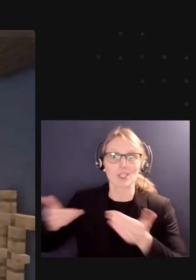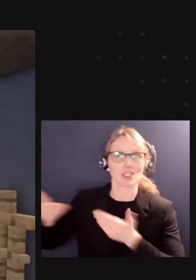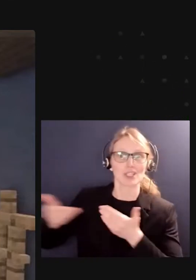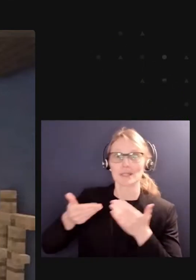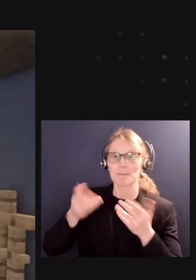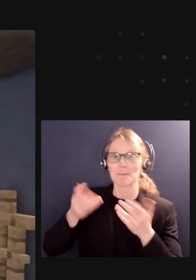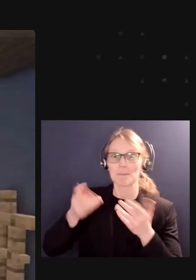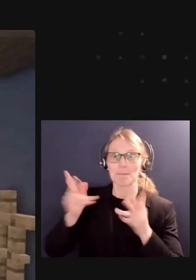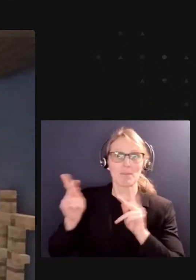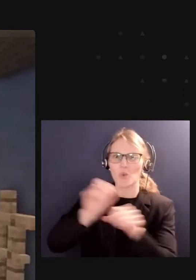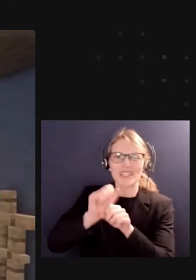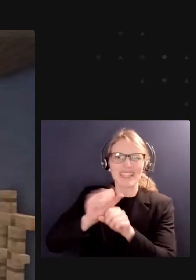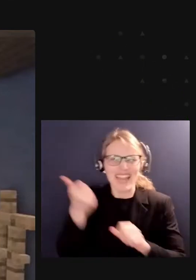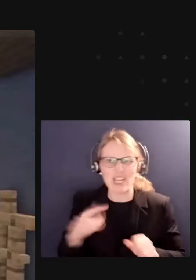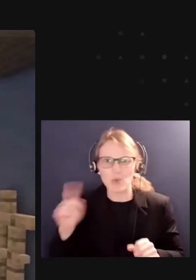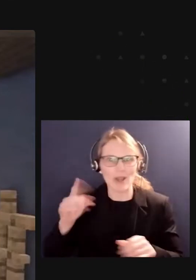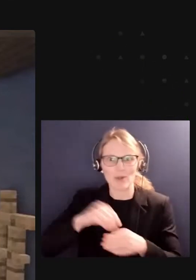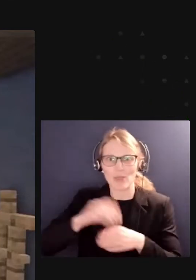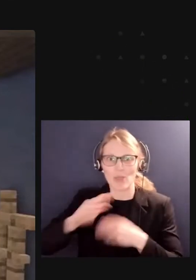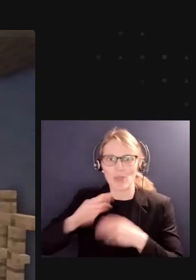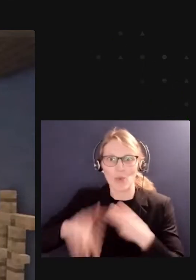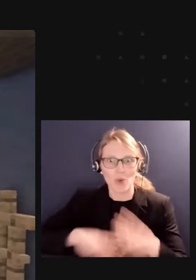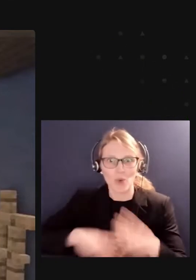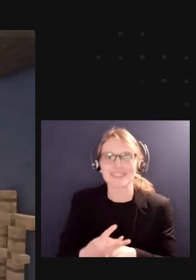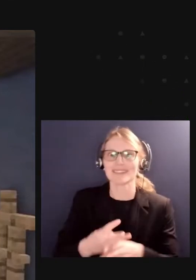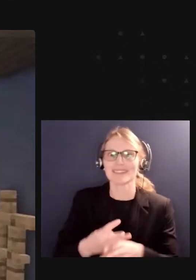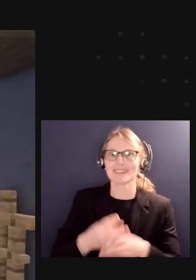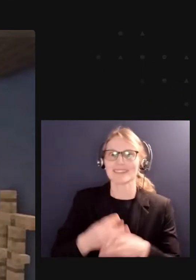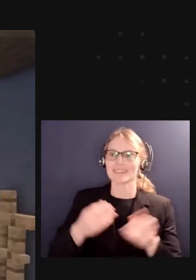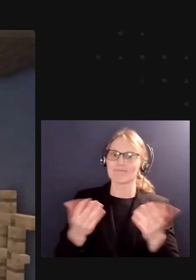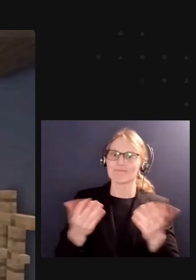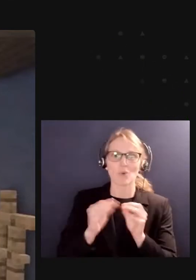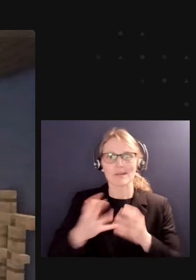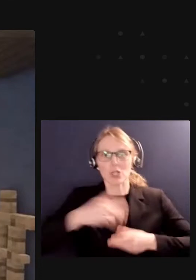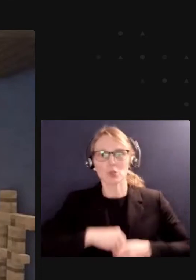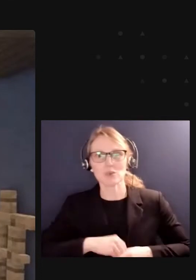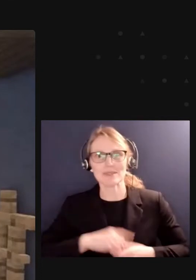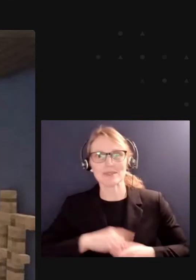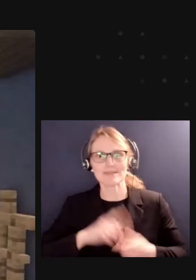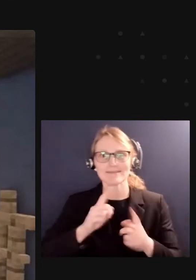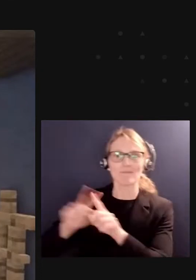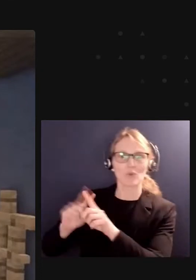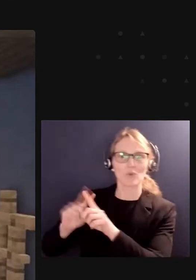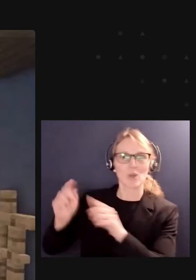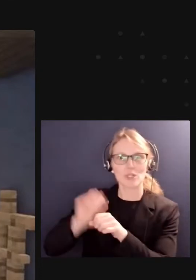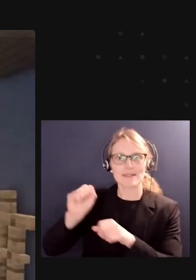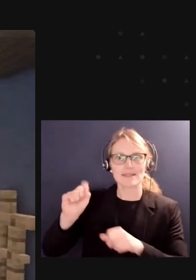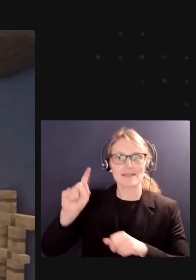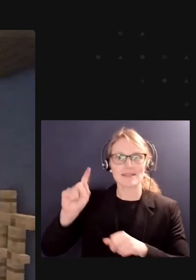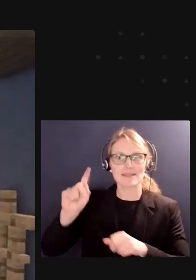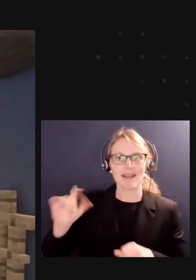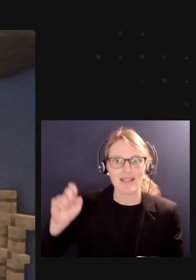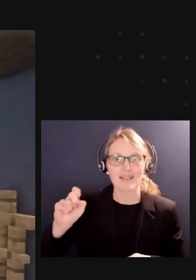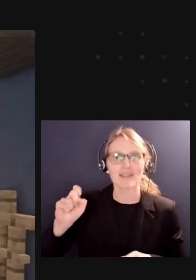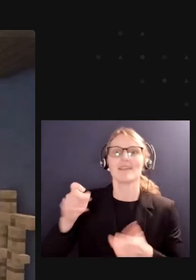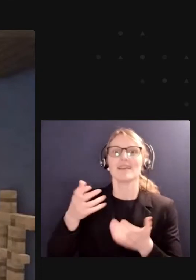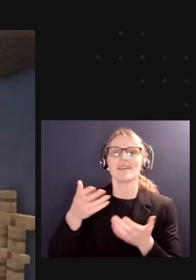It's helped us be more inclusive of different work styles, allowing us to include more people in our meetings and to hear more voices through the chat